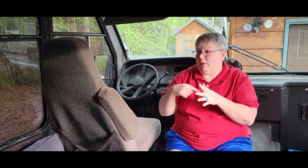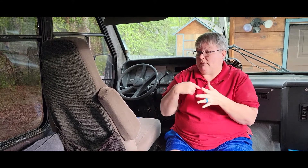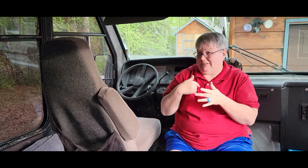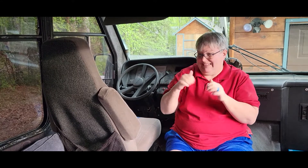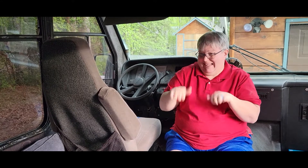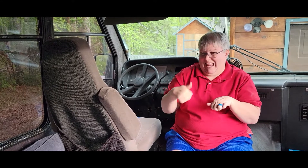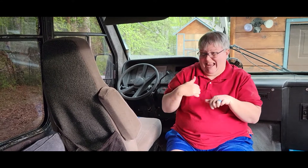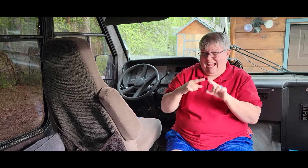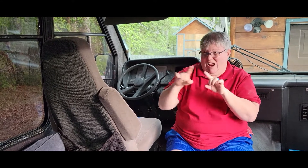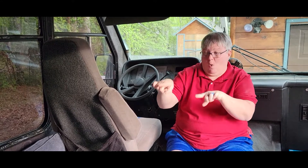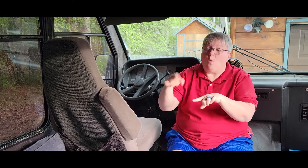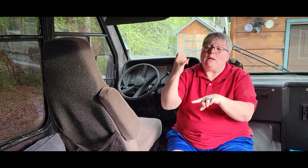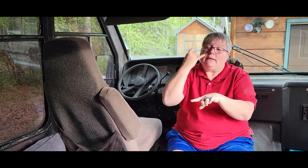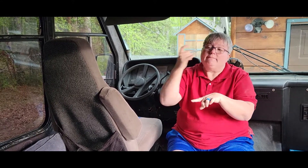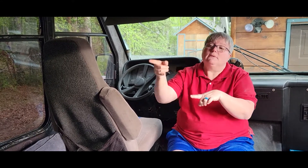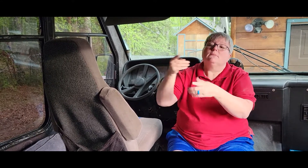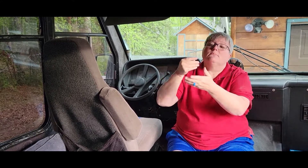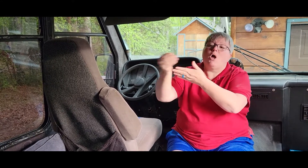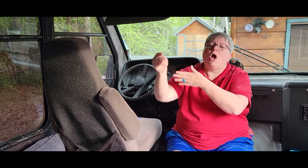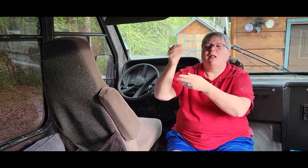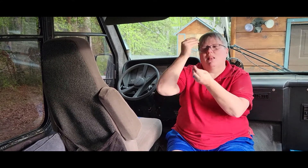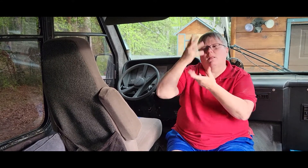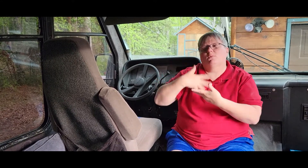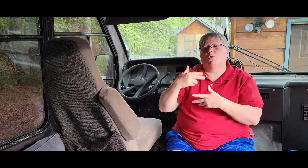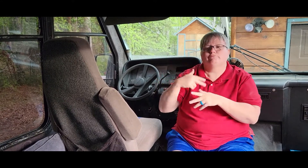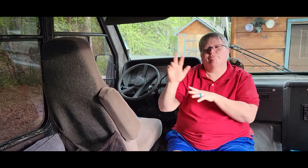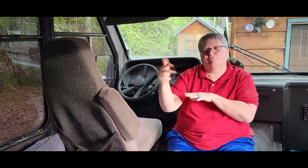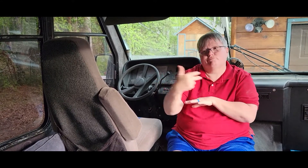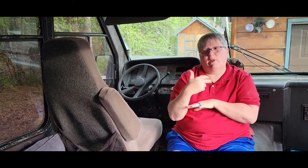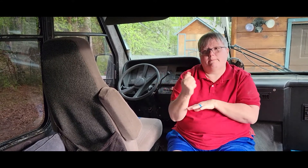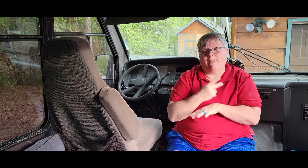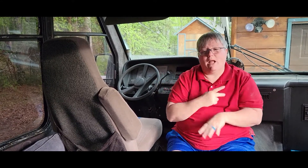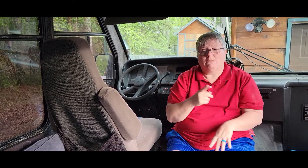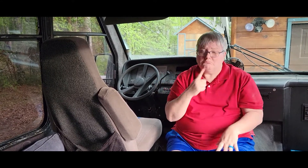I said, "Well can I head that way and if they buy it let me know? I'll turn around and come back home."